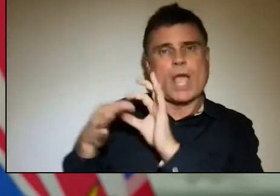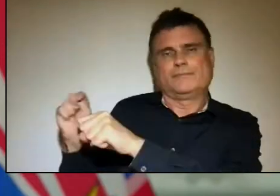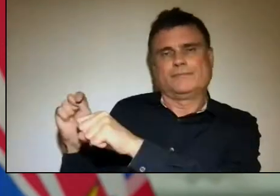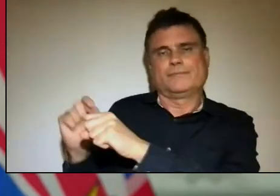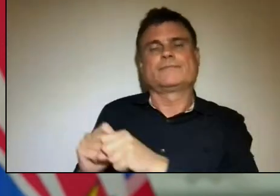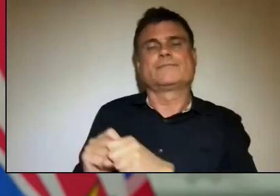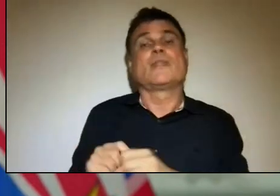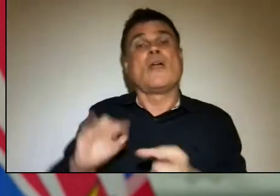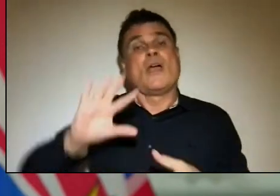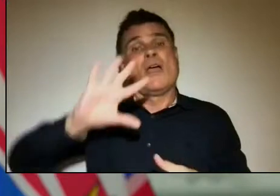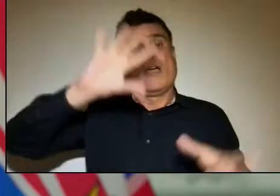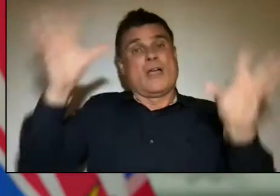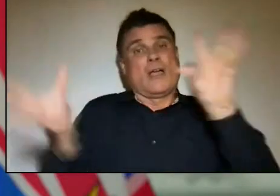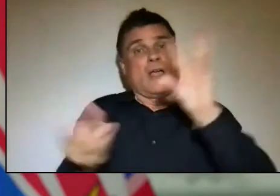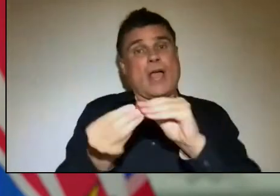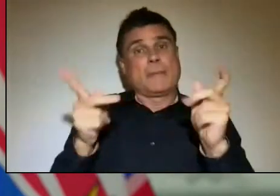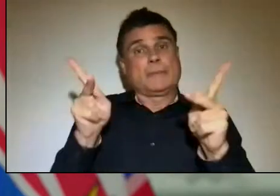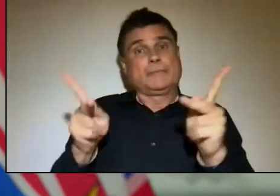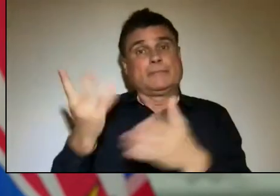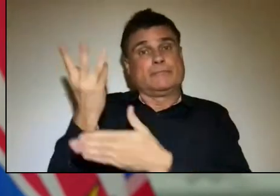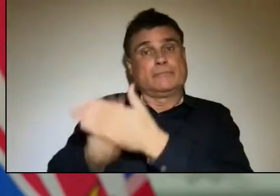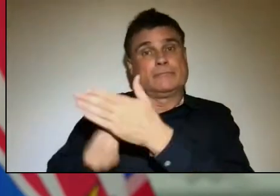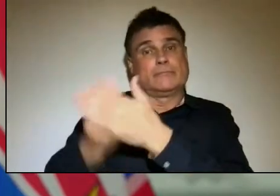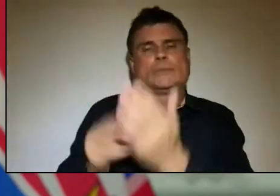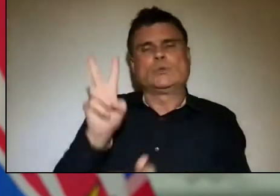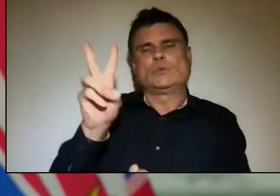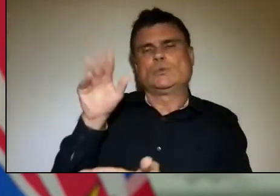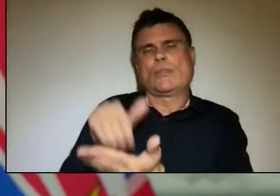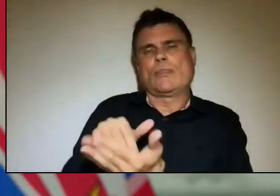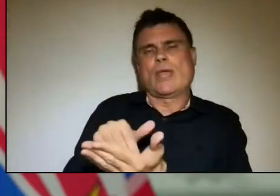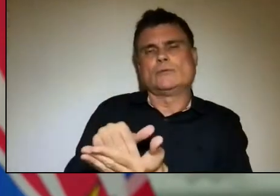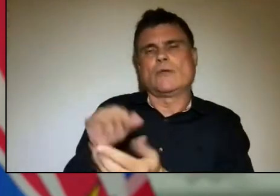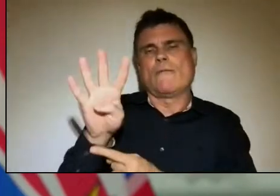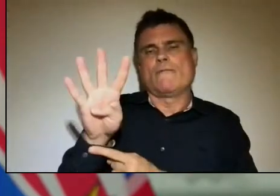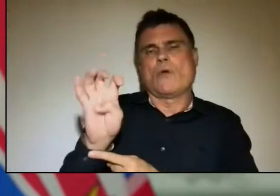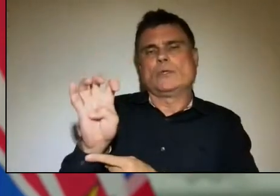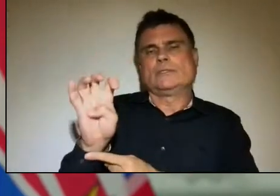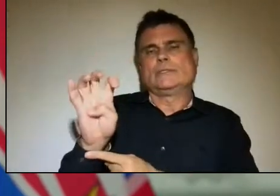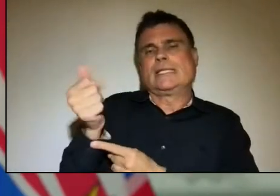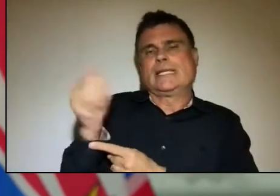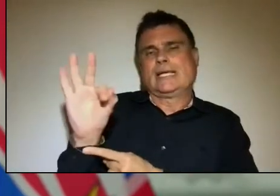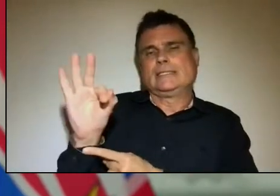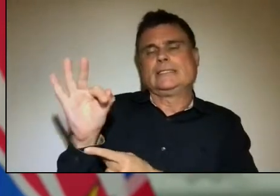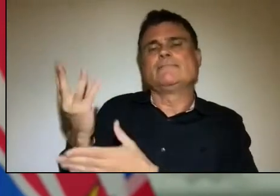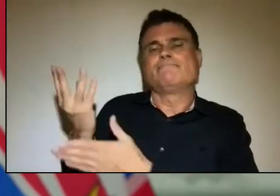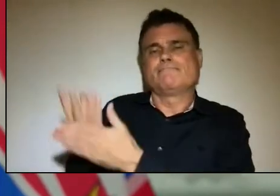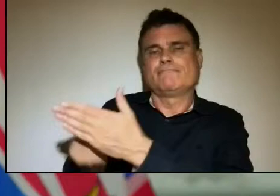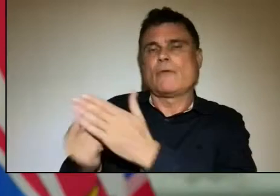COVID-19, bringing the total number of deaths from COVID-19 to 2,419.